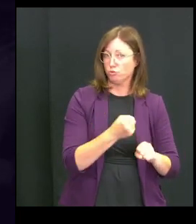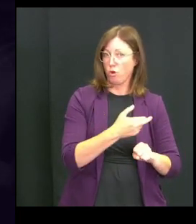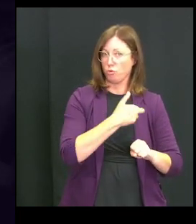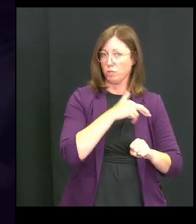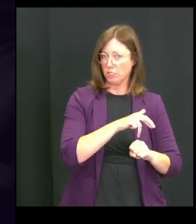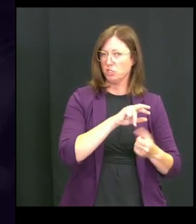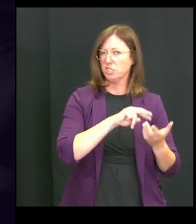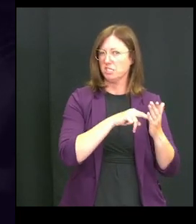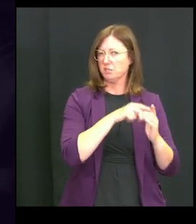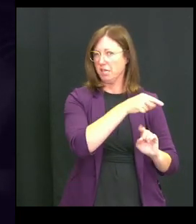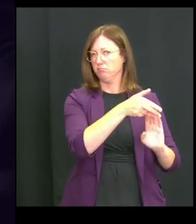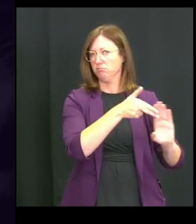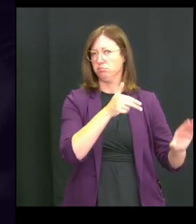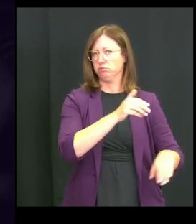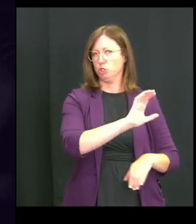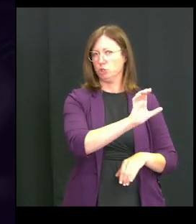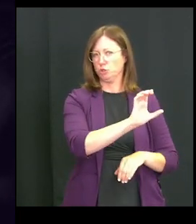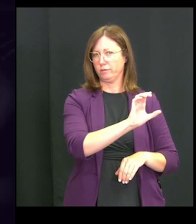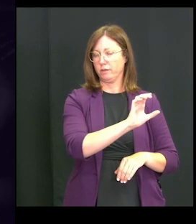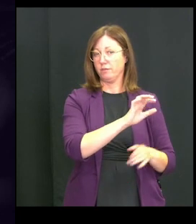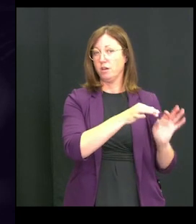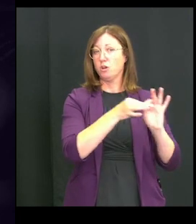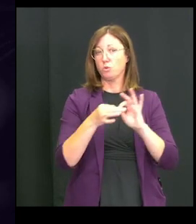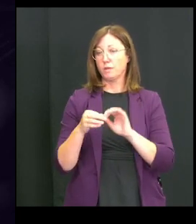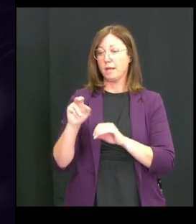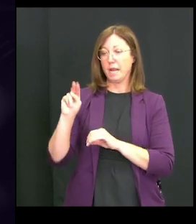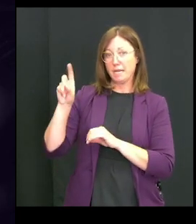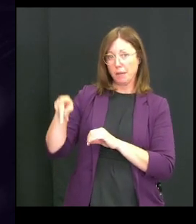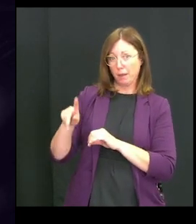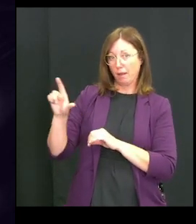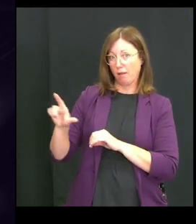compared to their estimate of NDP and Liberal evangelicals?